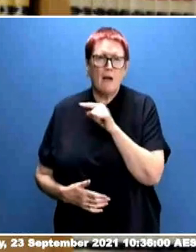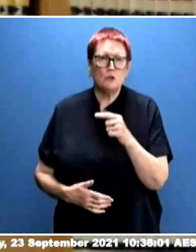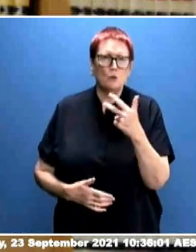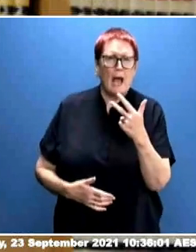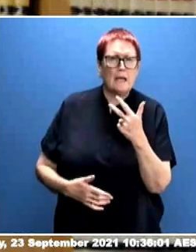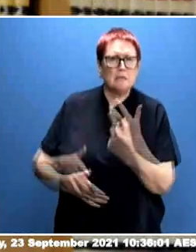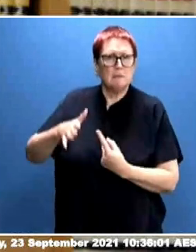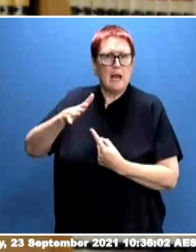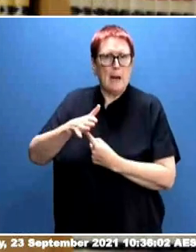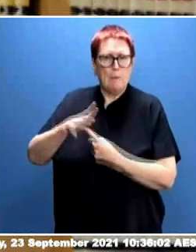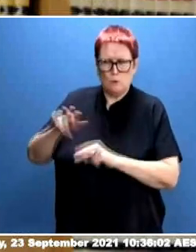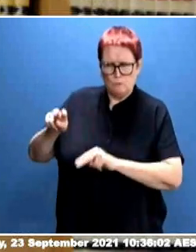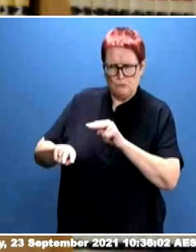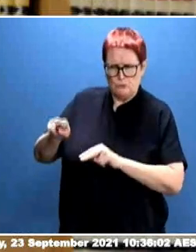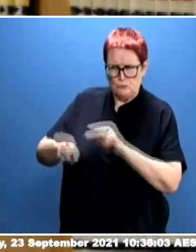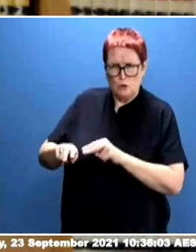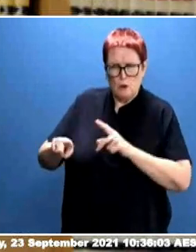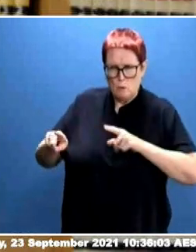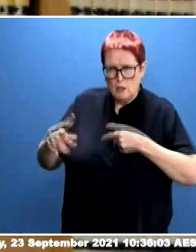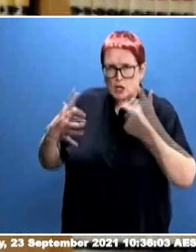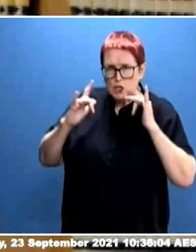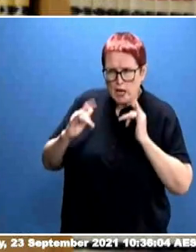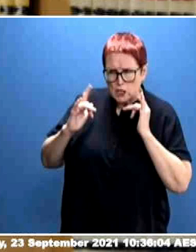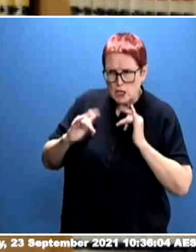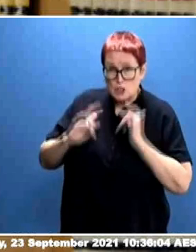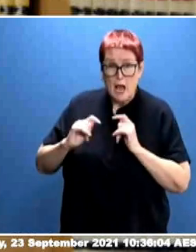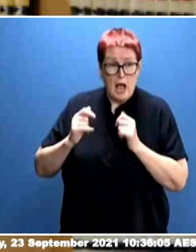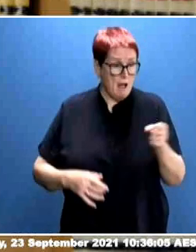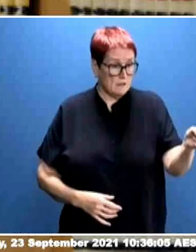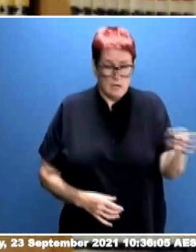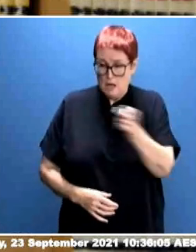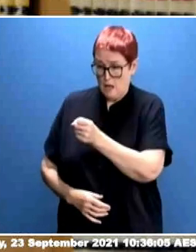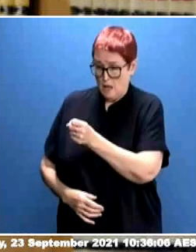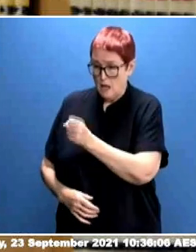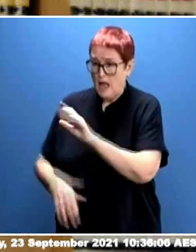that we will then track for that child from the moment that they arrive to the moment that leave.